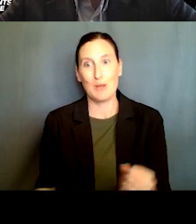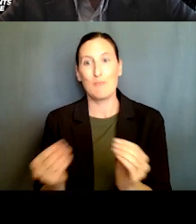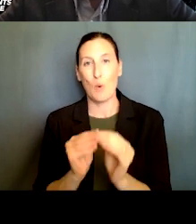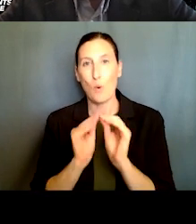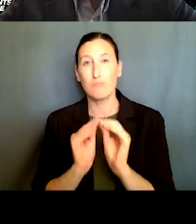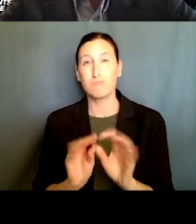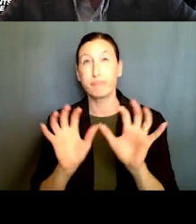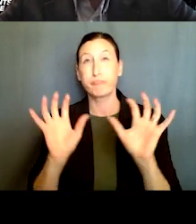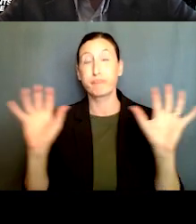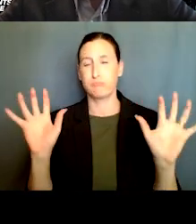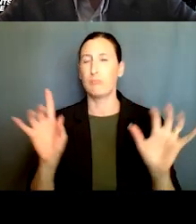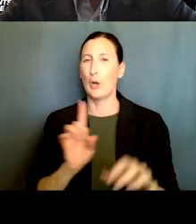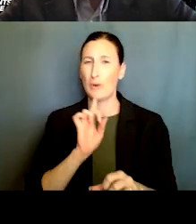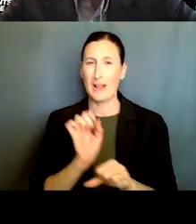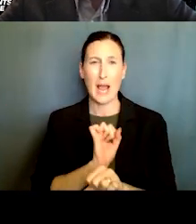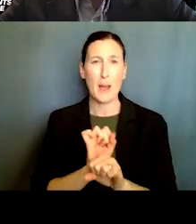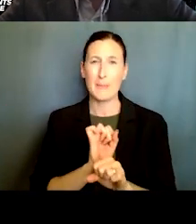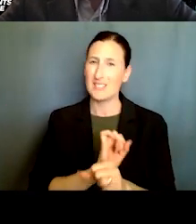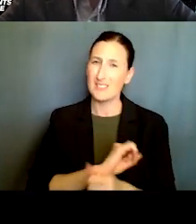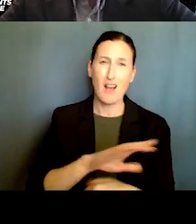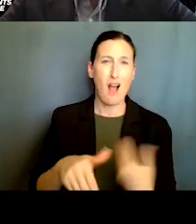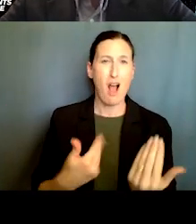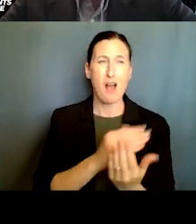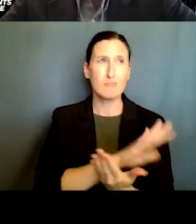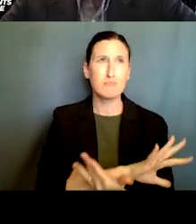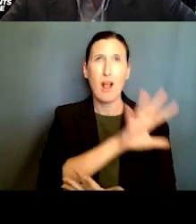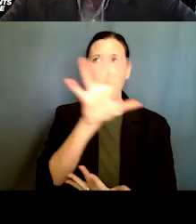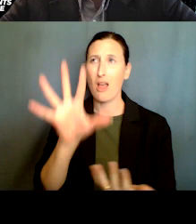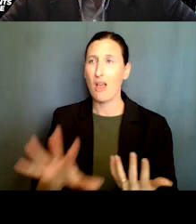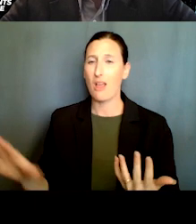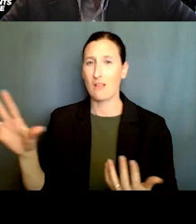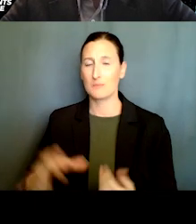but they really do occur all across the country at all different types of institutions.